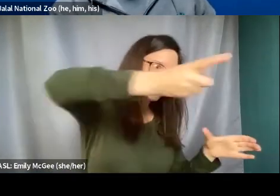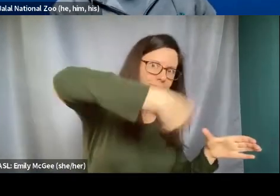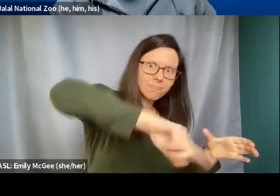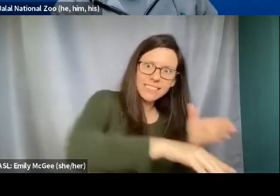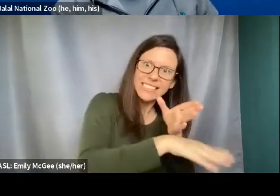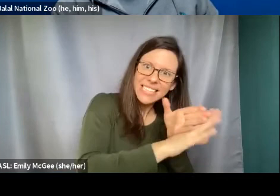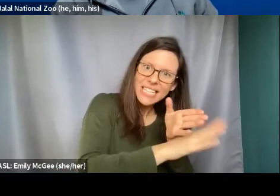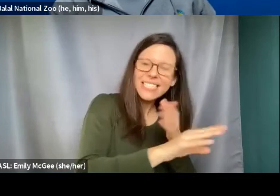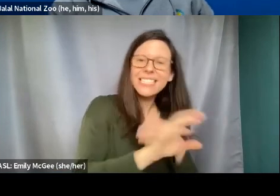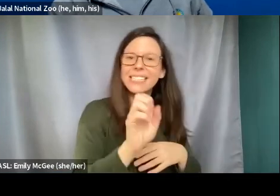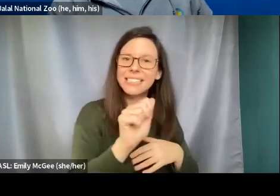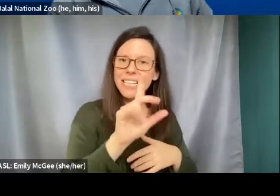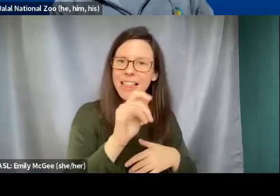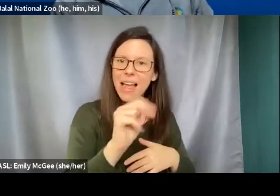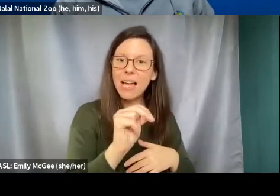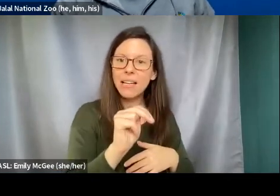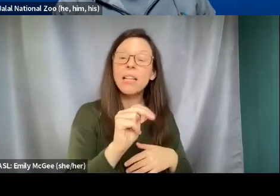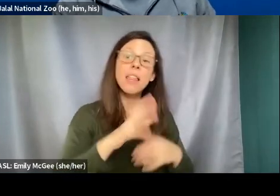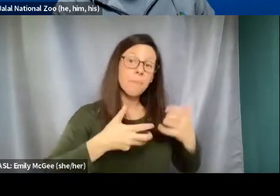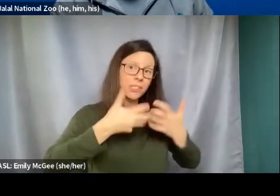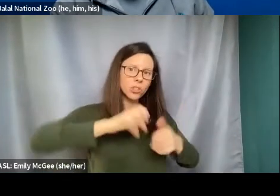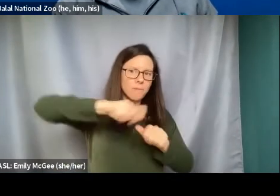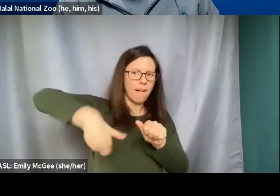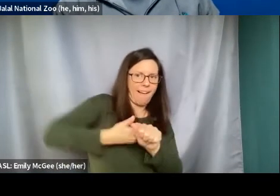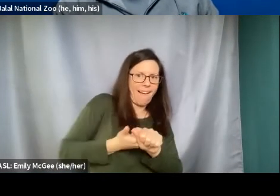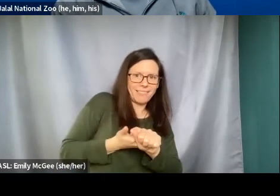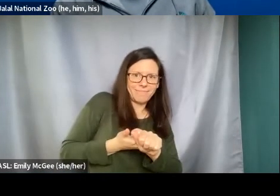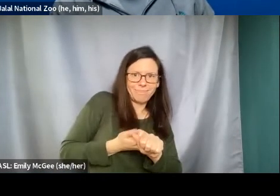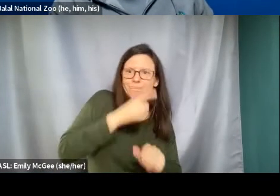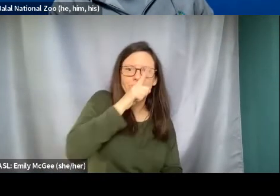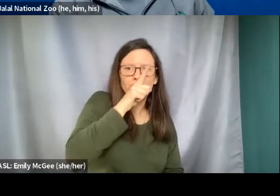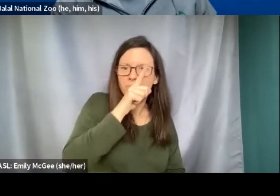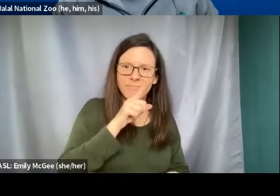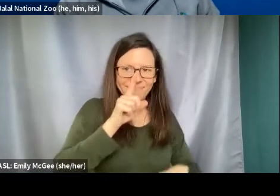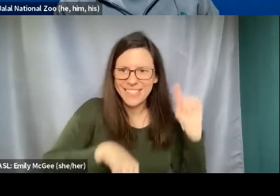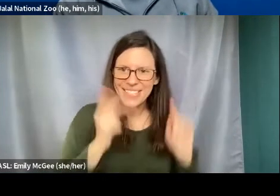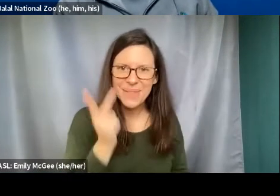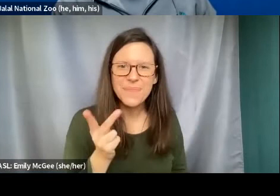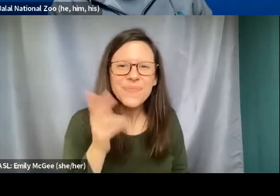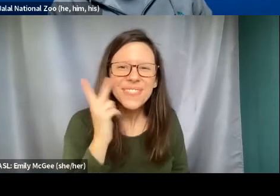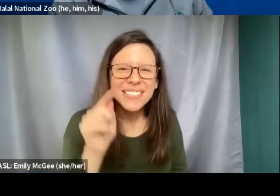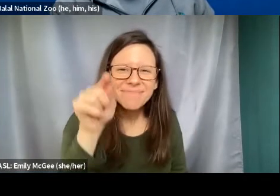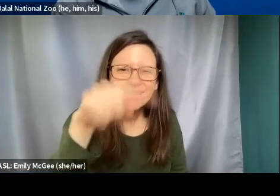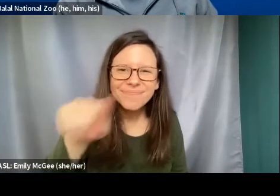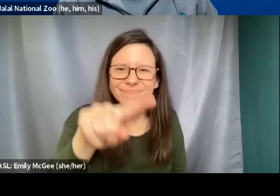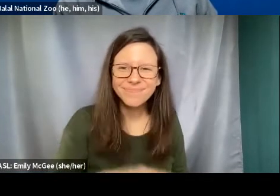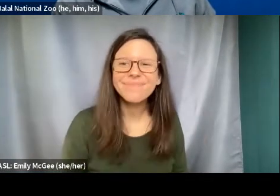You're not gonna ever notice it walking up to the building, so for example here's a picture of uh, the,